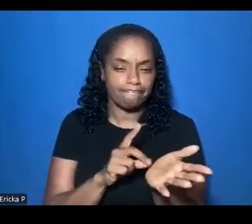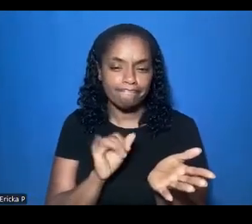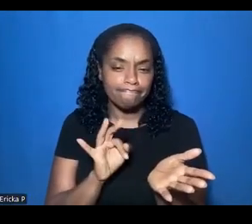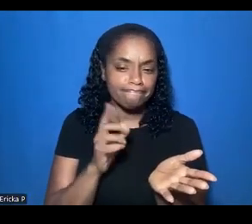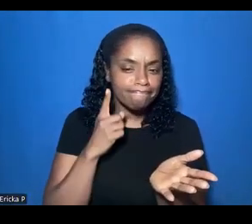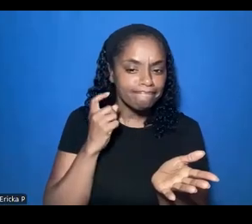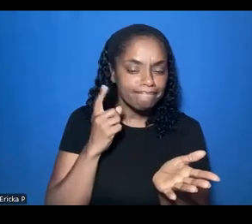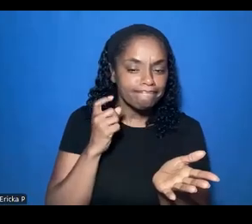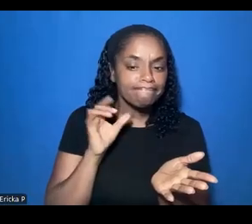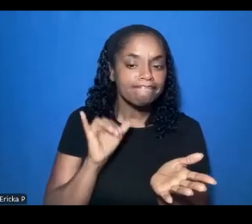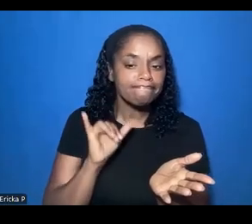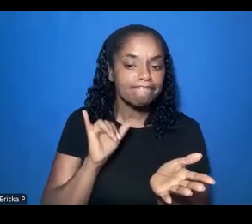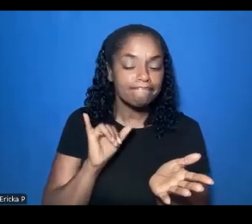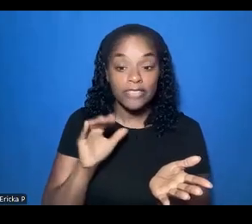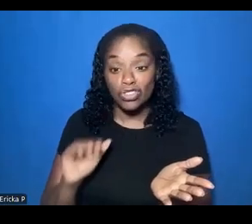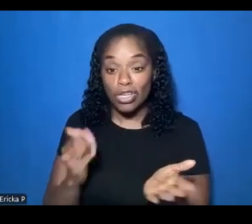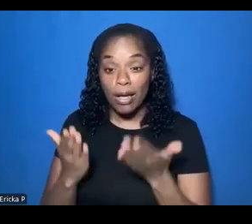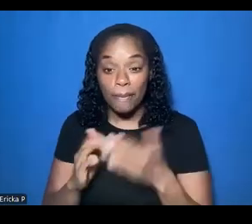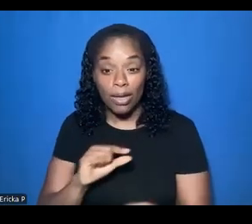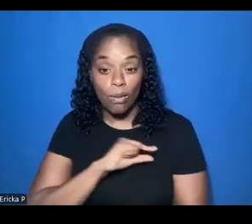may qualify for Special Education,